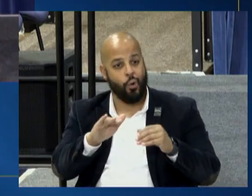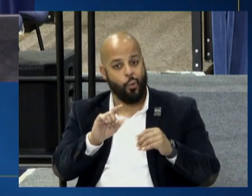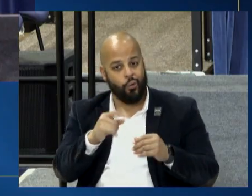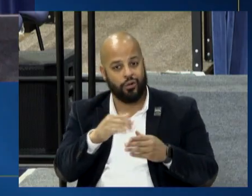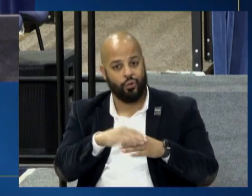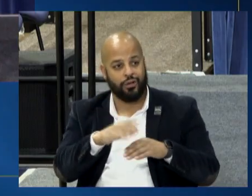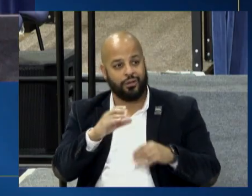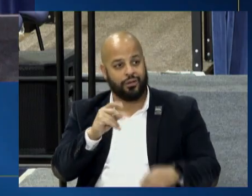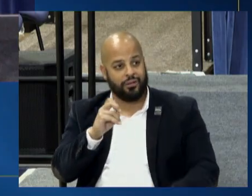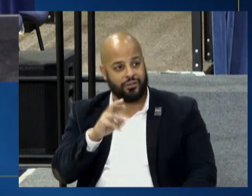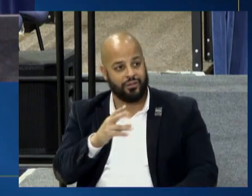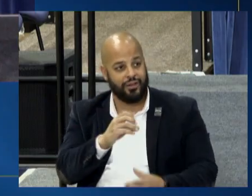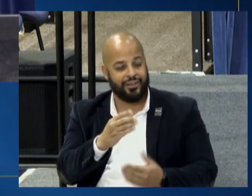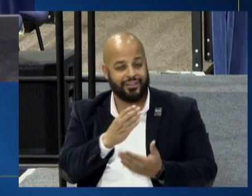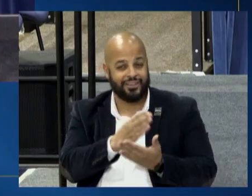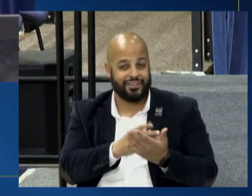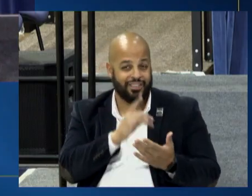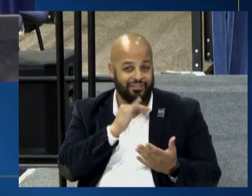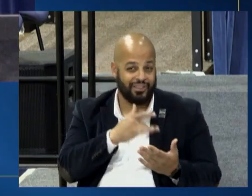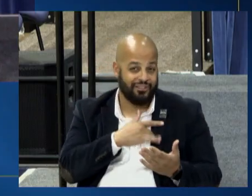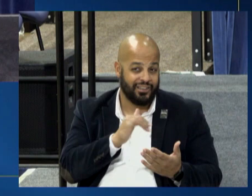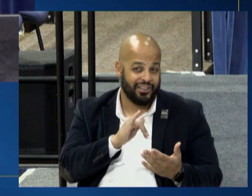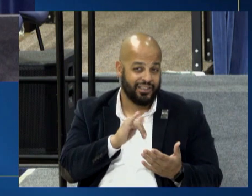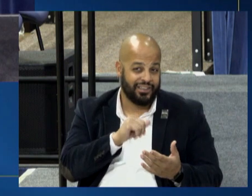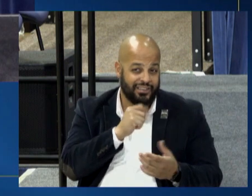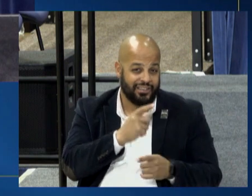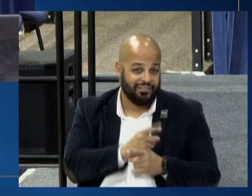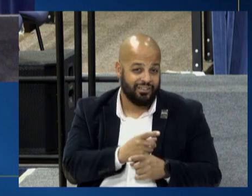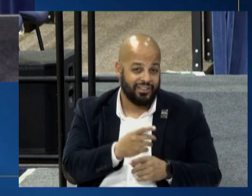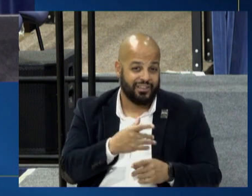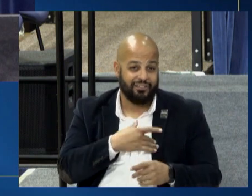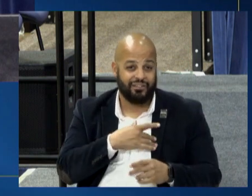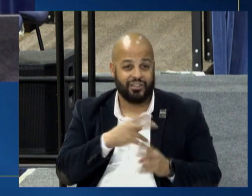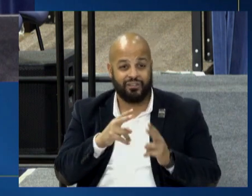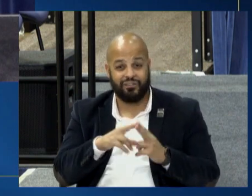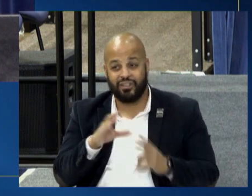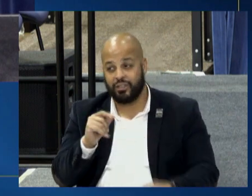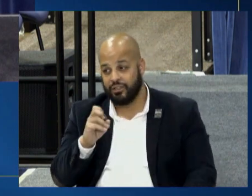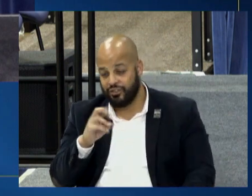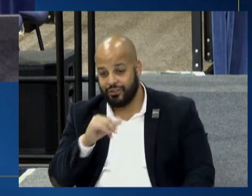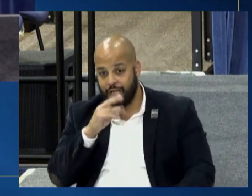you've been kind of sneaky about where you've like buried cancer, not intentionally. But it's like,